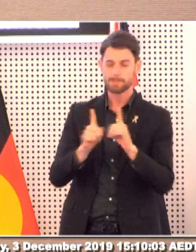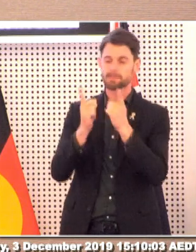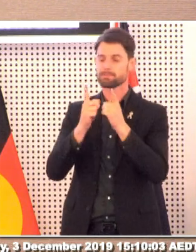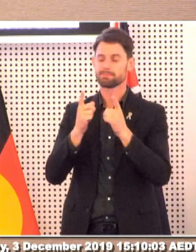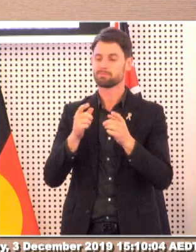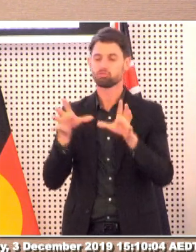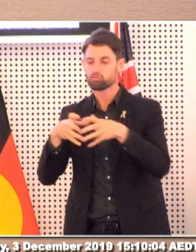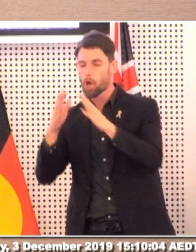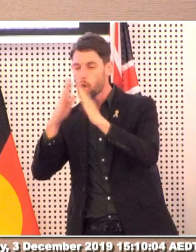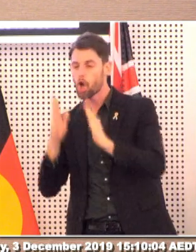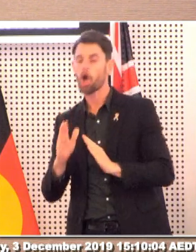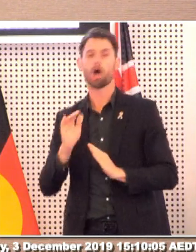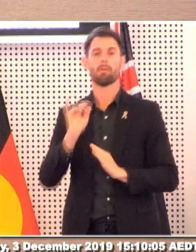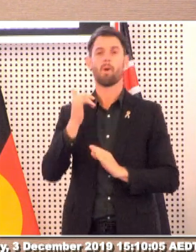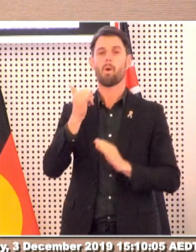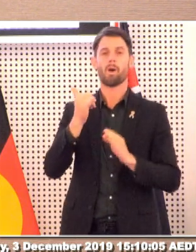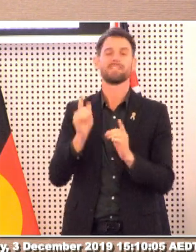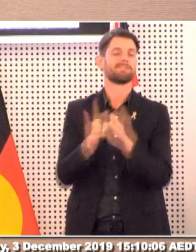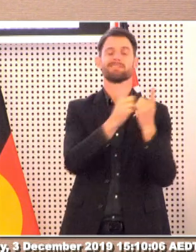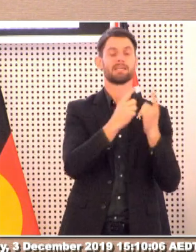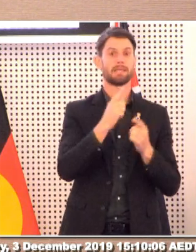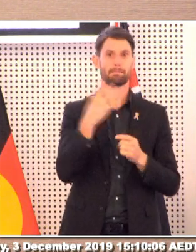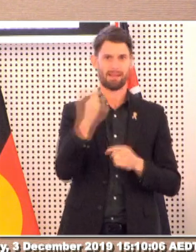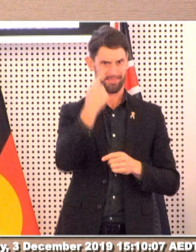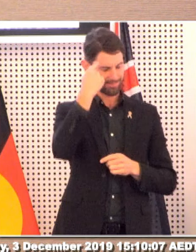fundamental issues, then you will have this rights abuse.